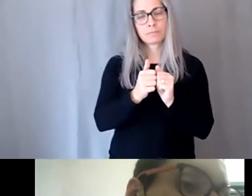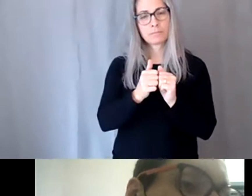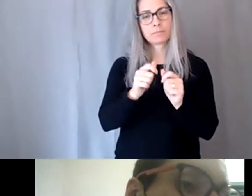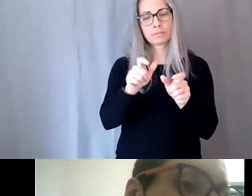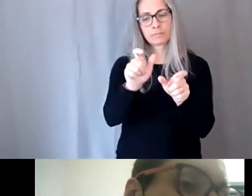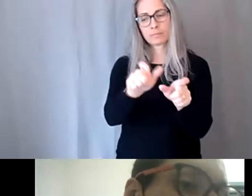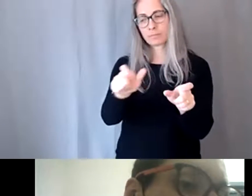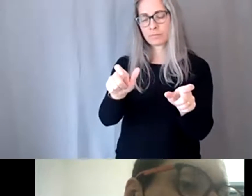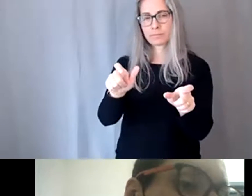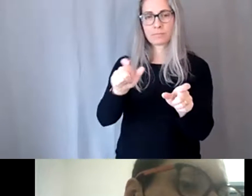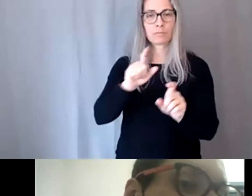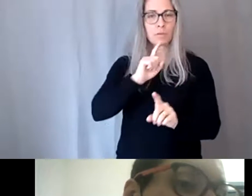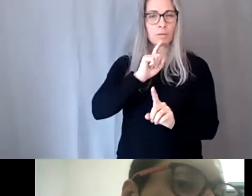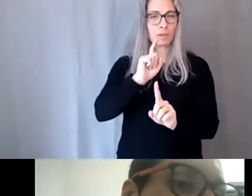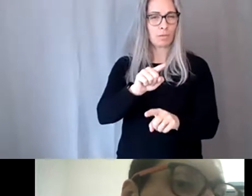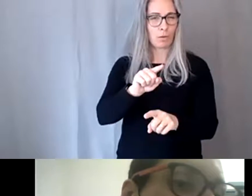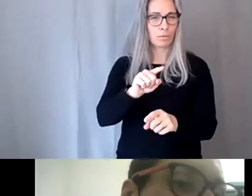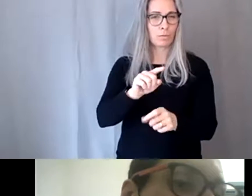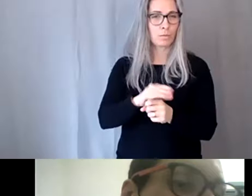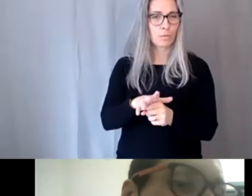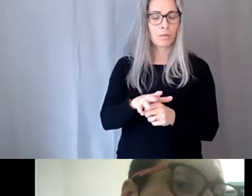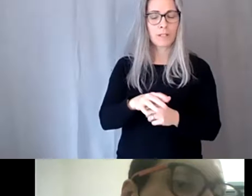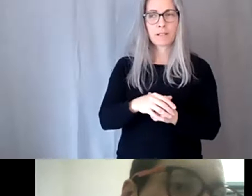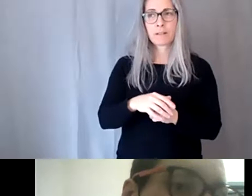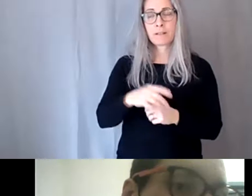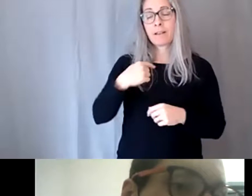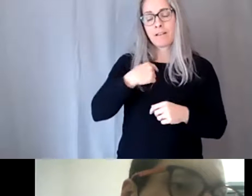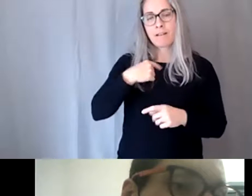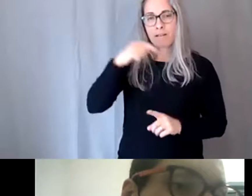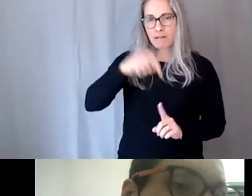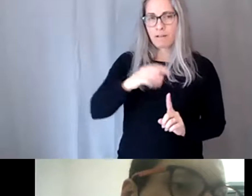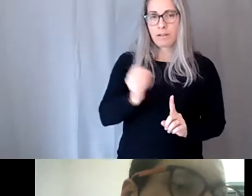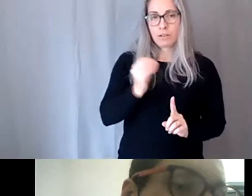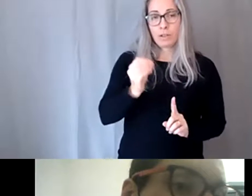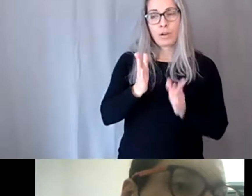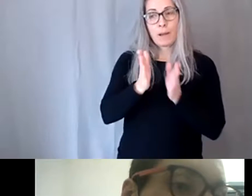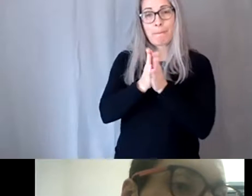where I am the public response sort of